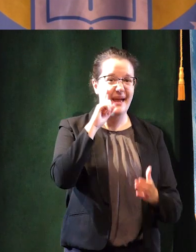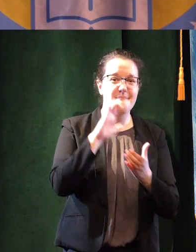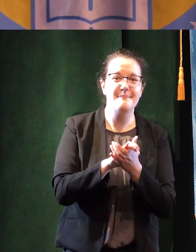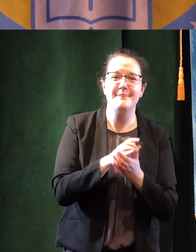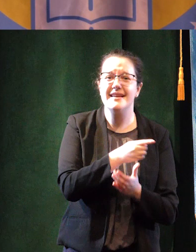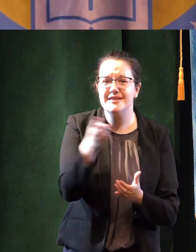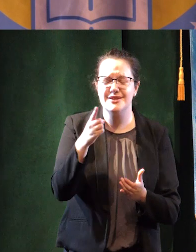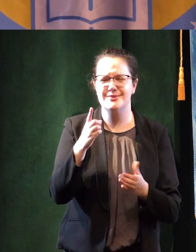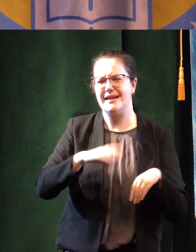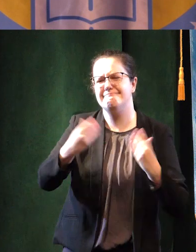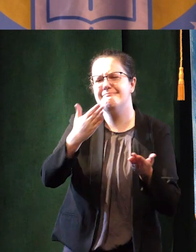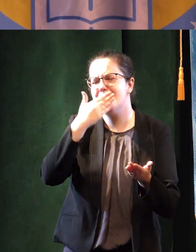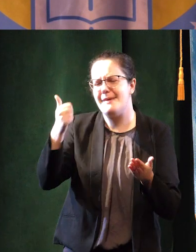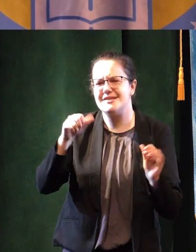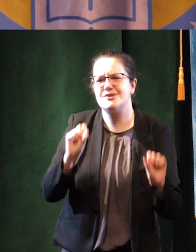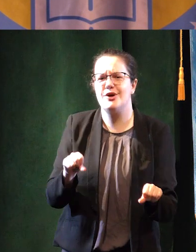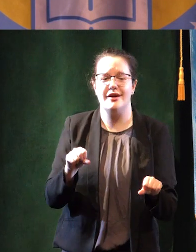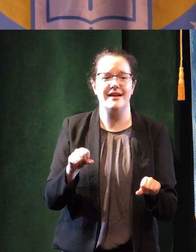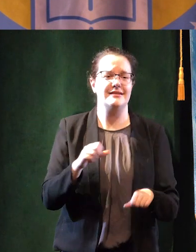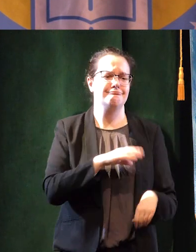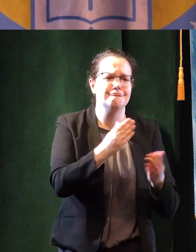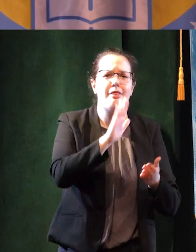we're willing to give you the best they had to offer through their knowledge